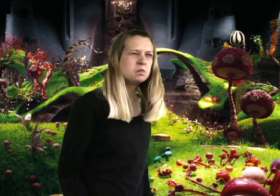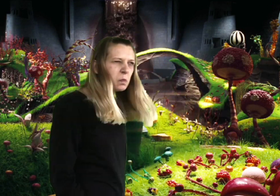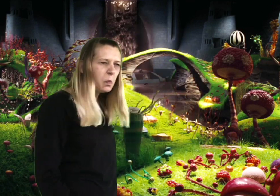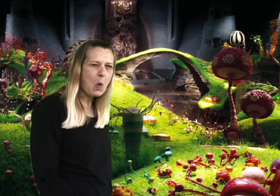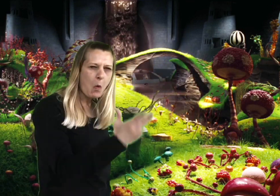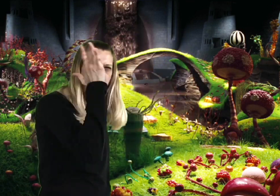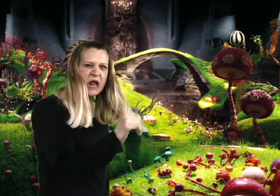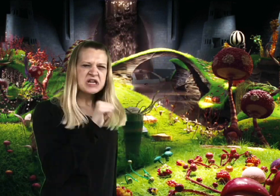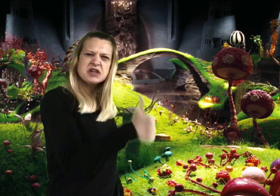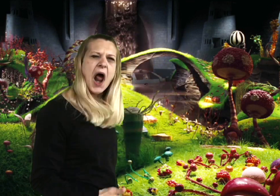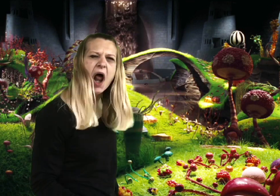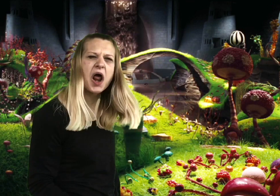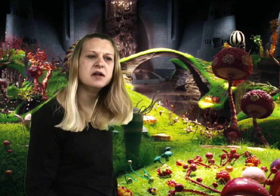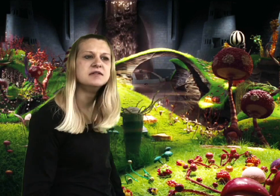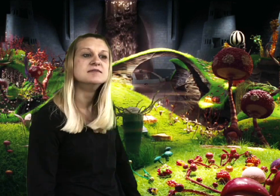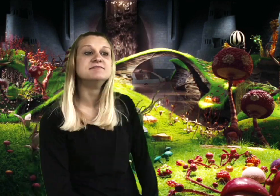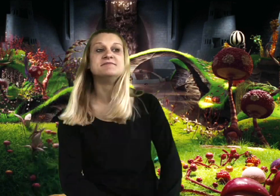"And why not?!" shouted Mrs. Gloop.